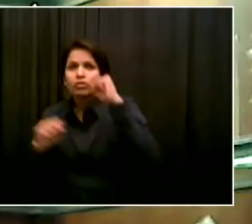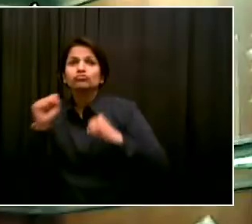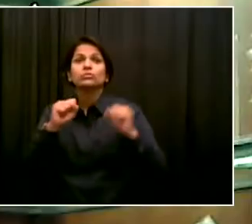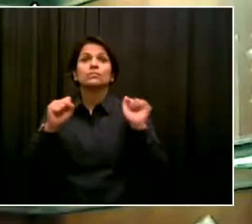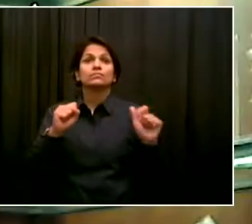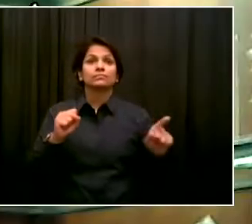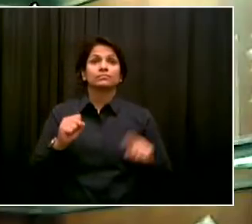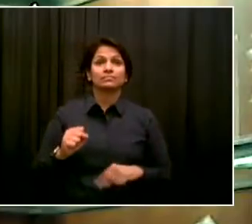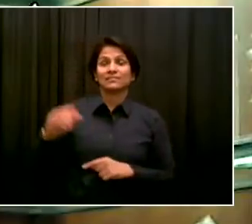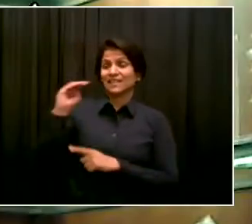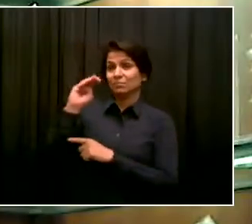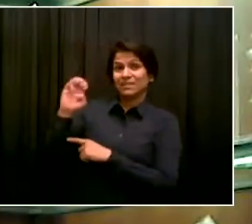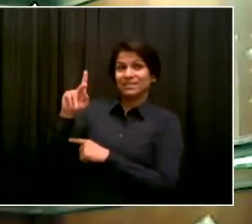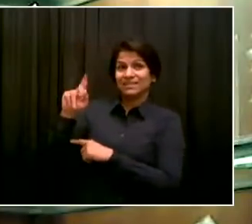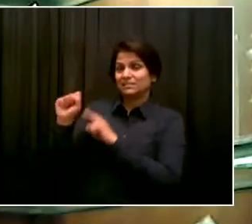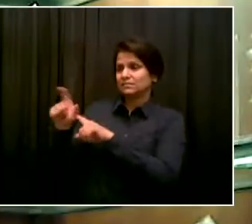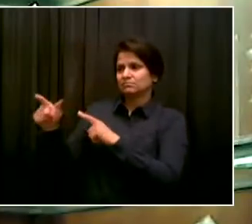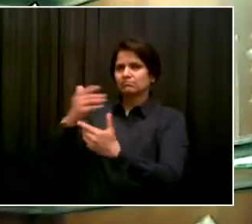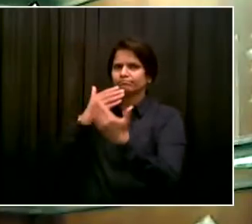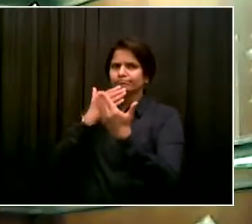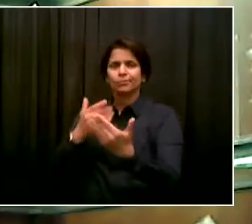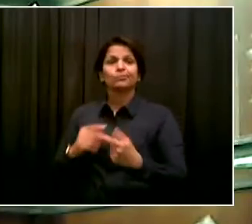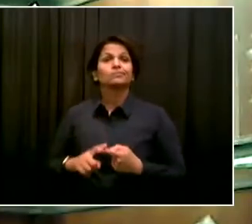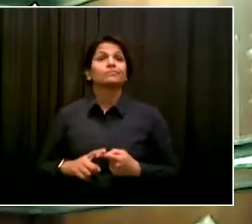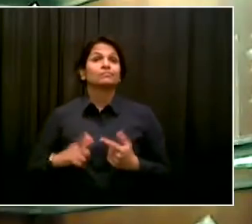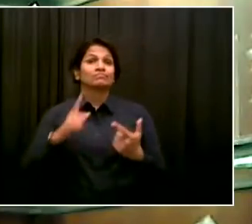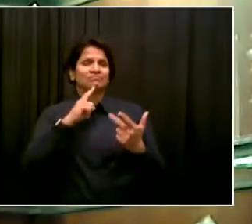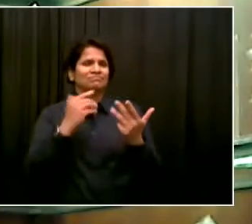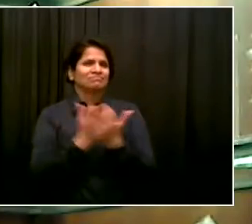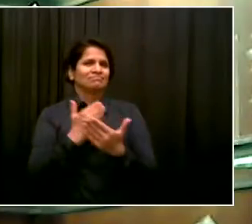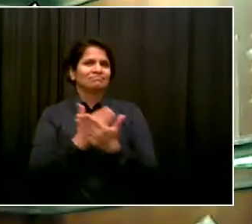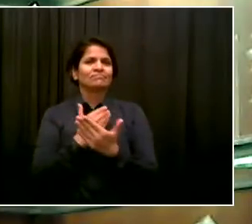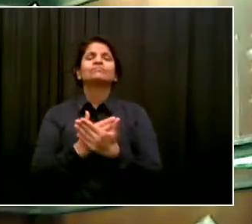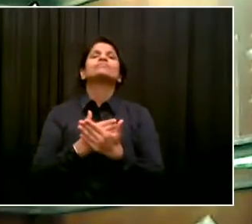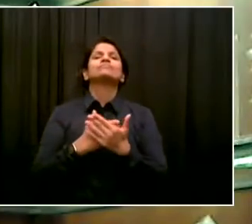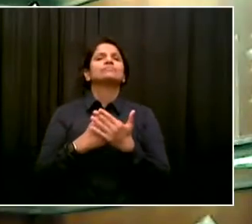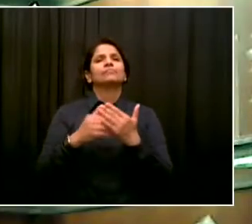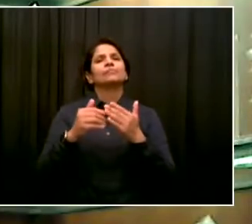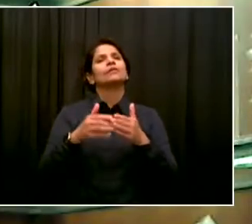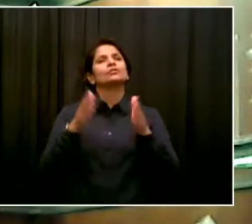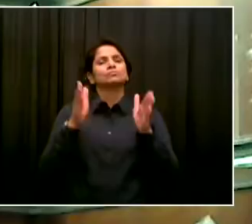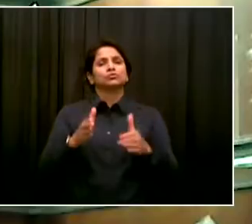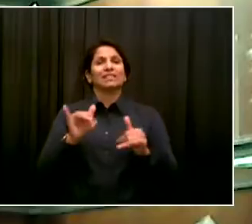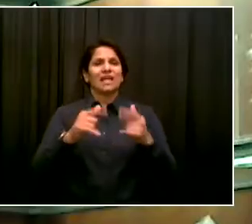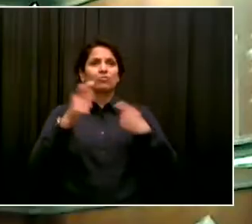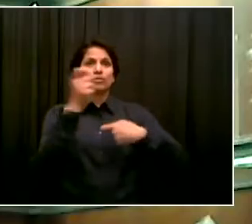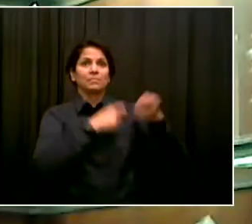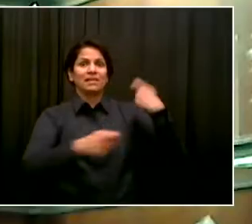WE WORK VERY CLOSELY, ONE I THINK MY COLLEAGUES AND